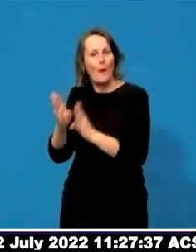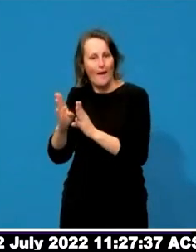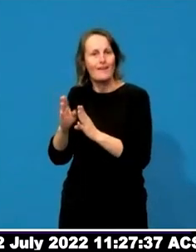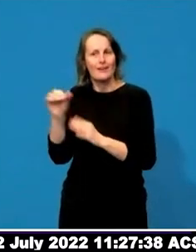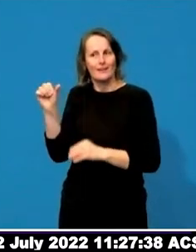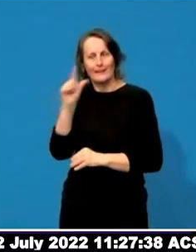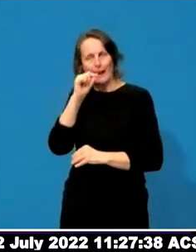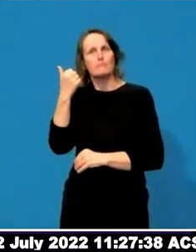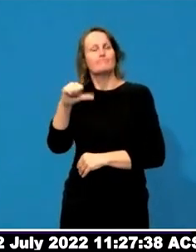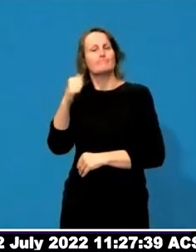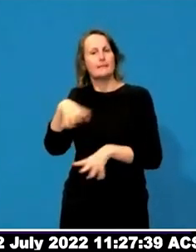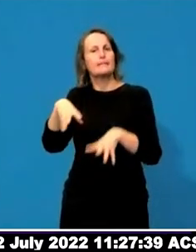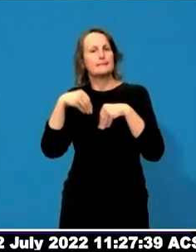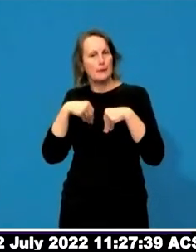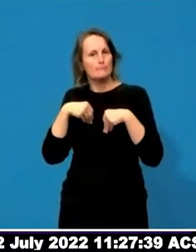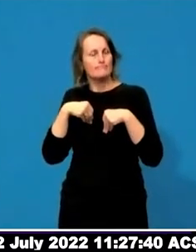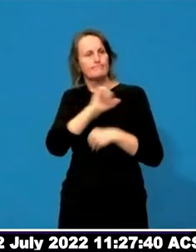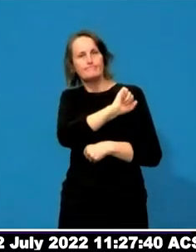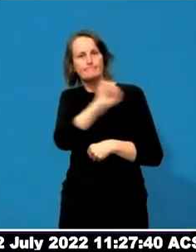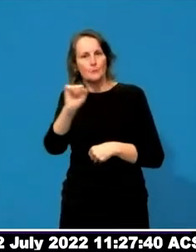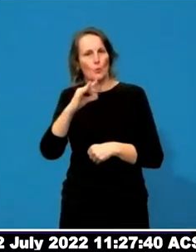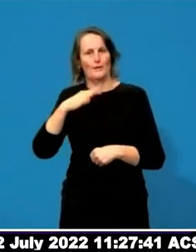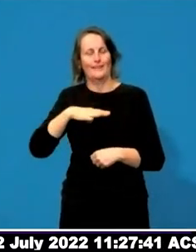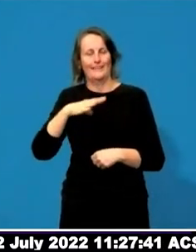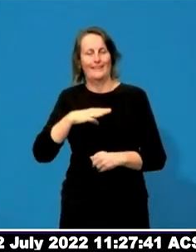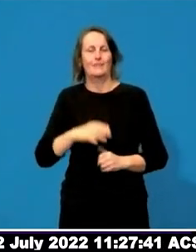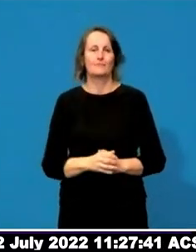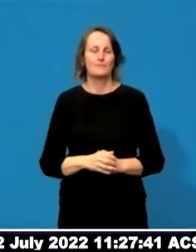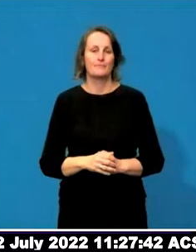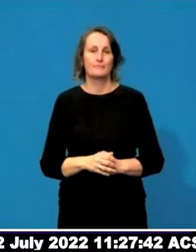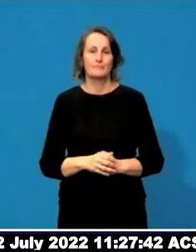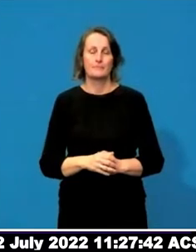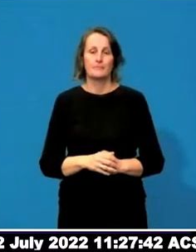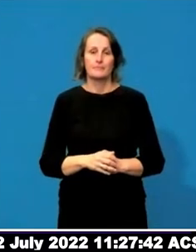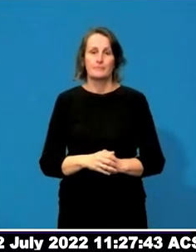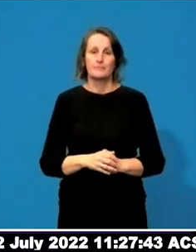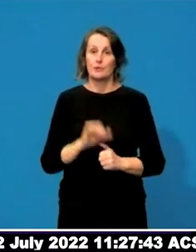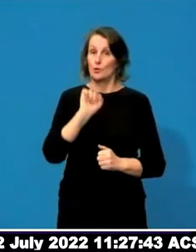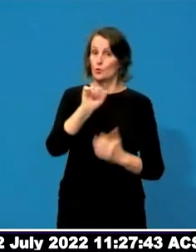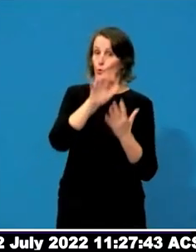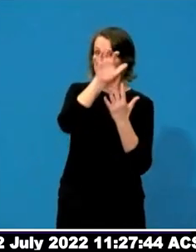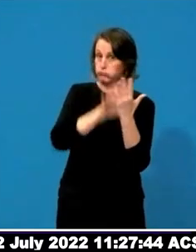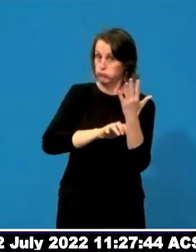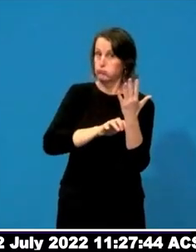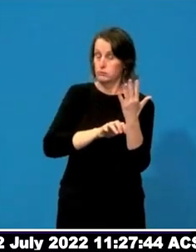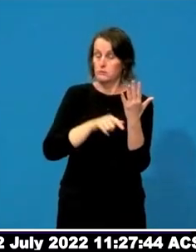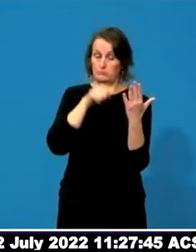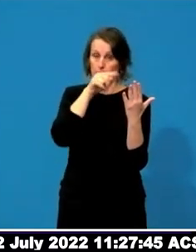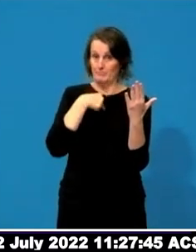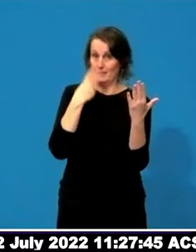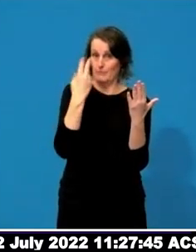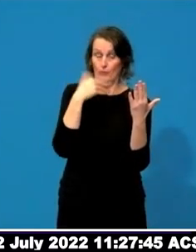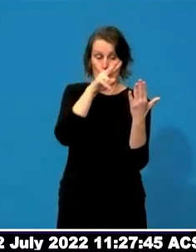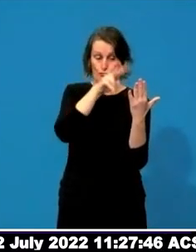When I read - read your statement, you make some fairly cogent criticisms